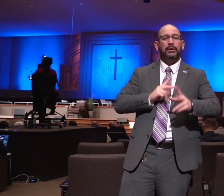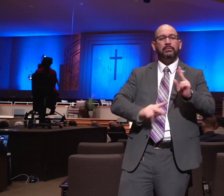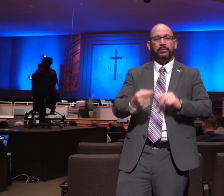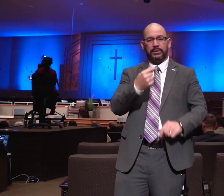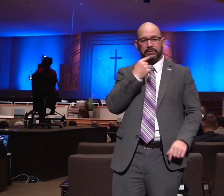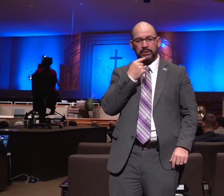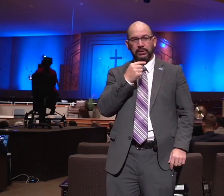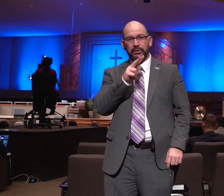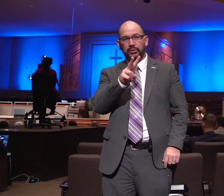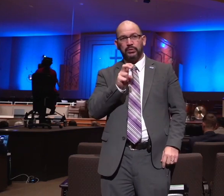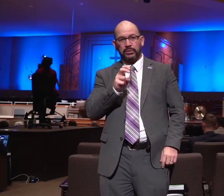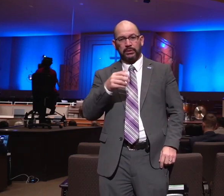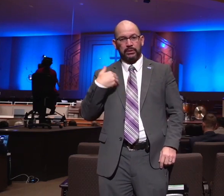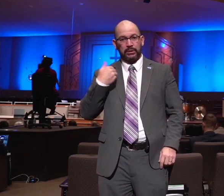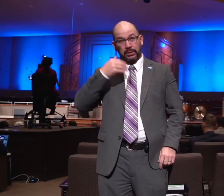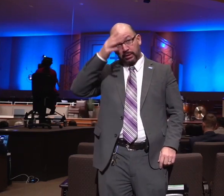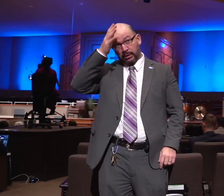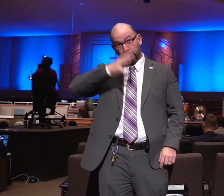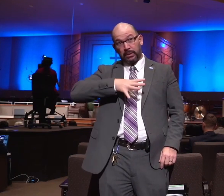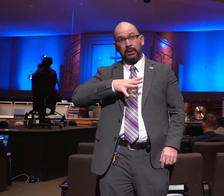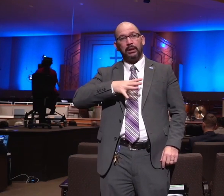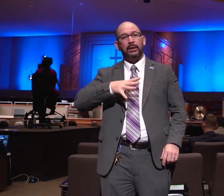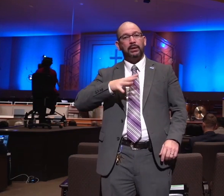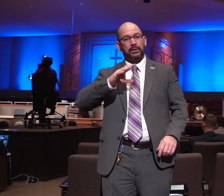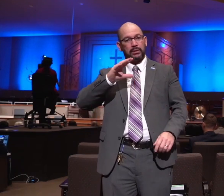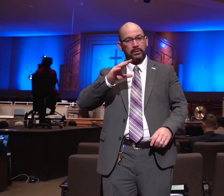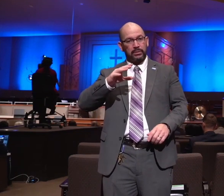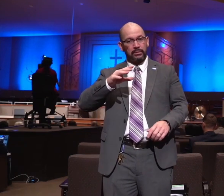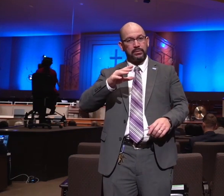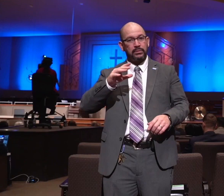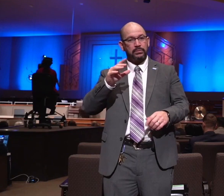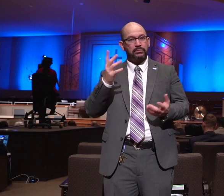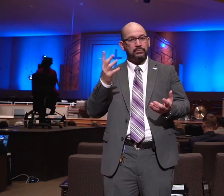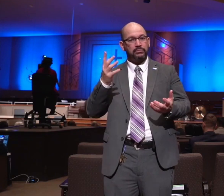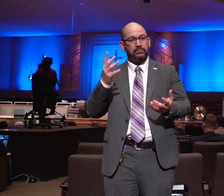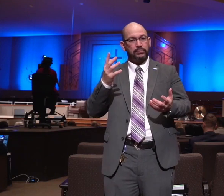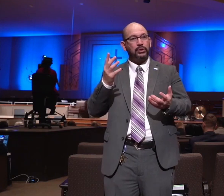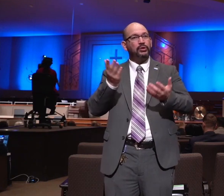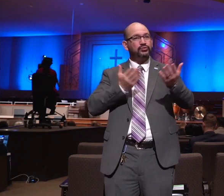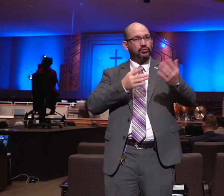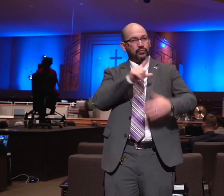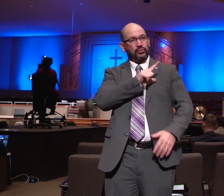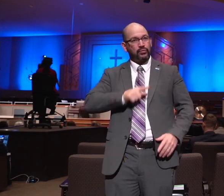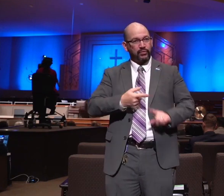our young people have gone out from our school and our church into Christian service